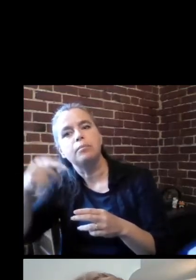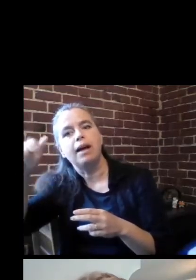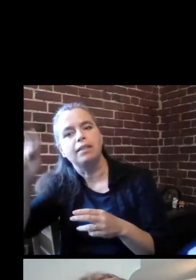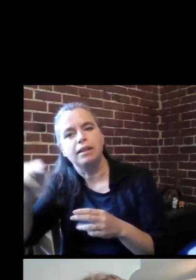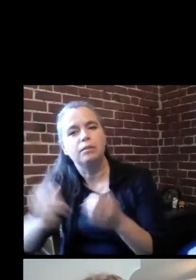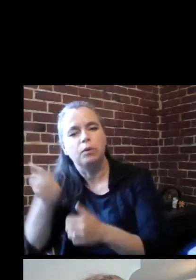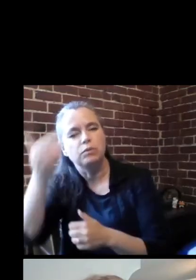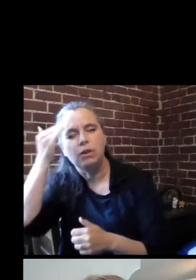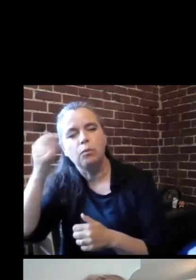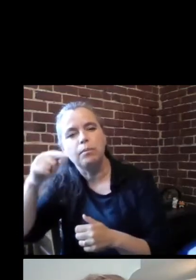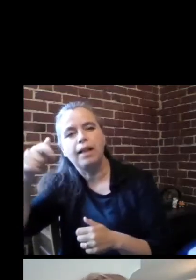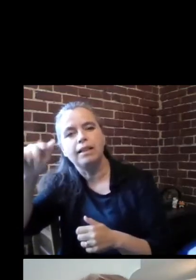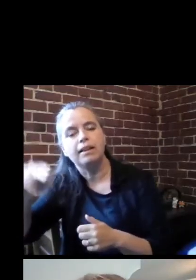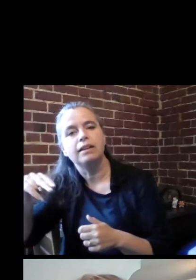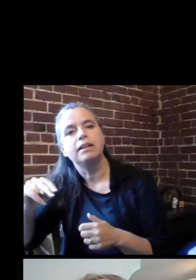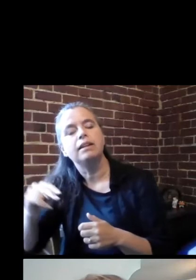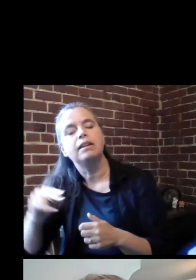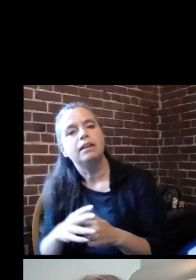Again, we're not going to talk too much about these.